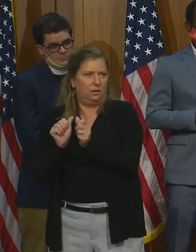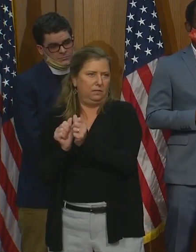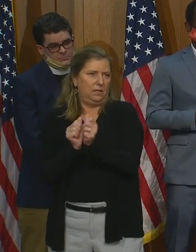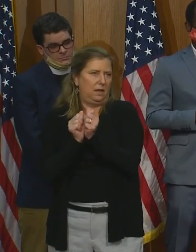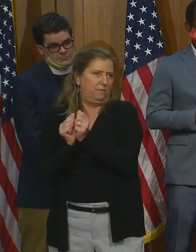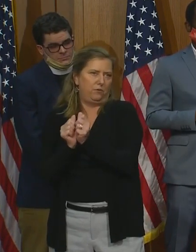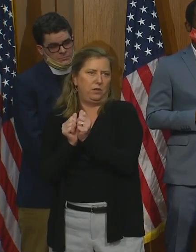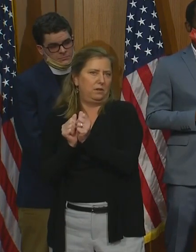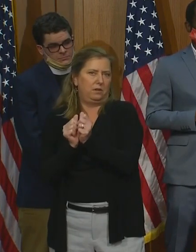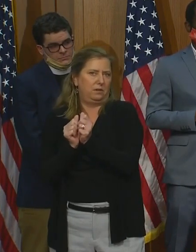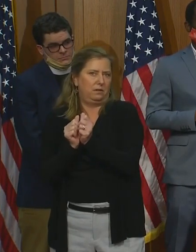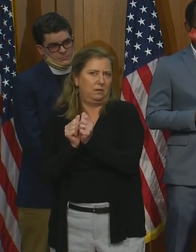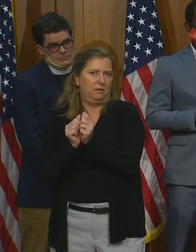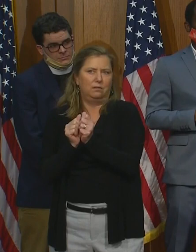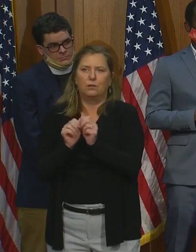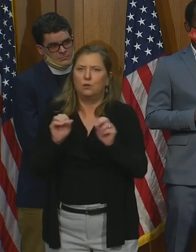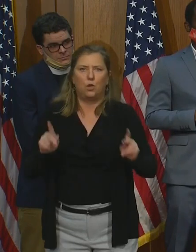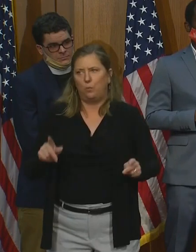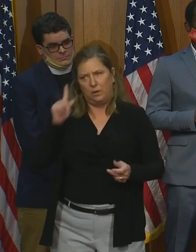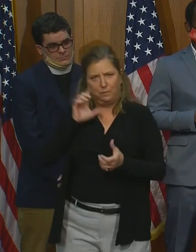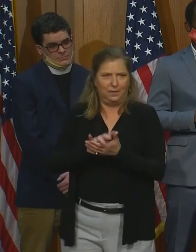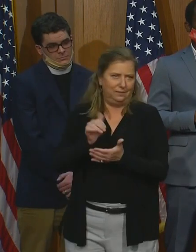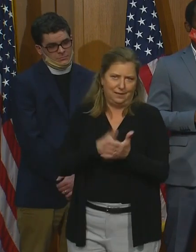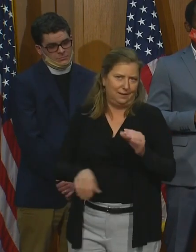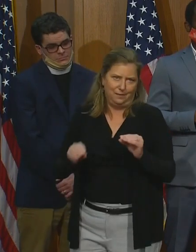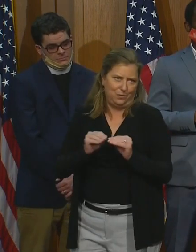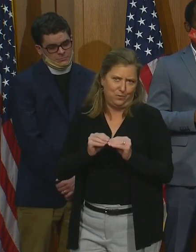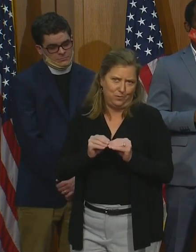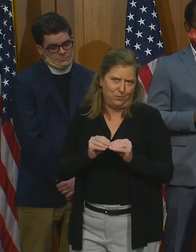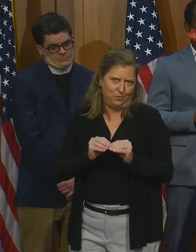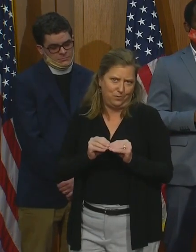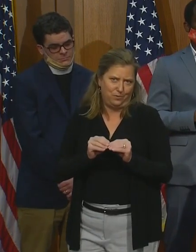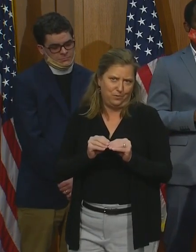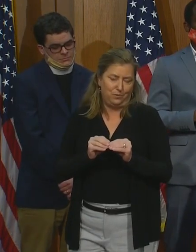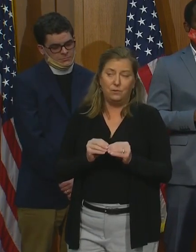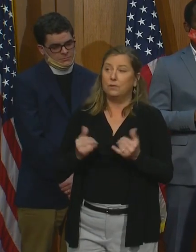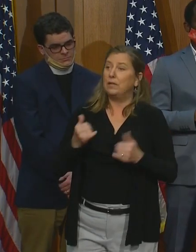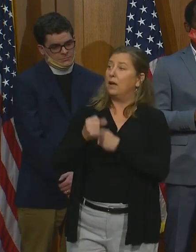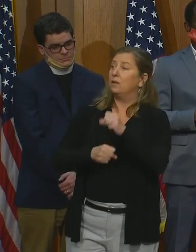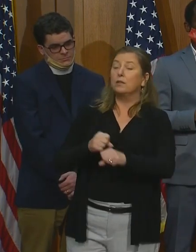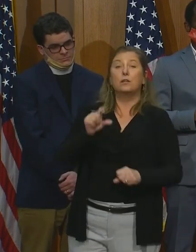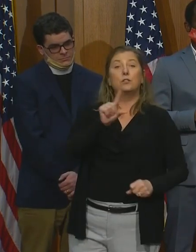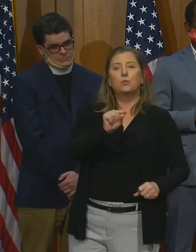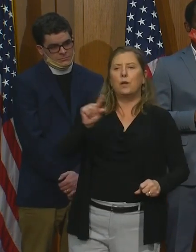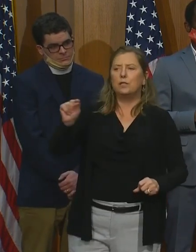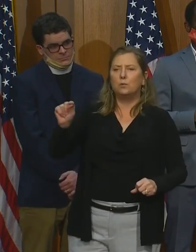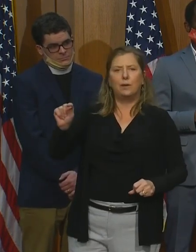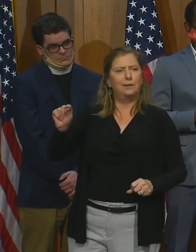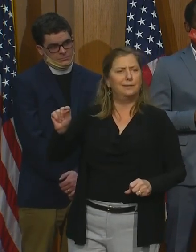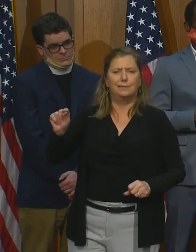EVILS OF SLAVERY NO ONE